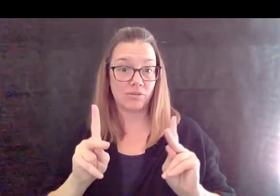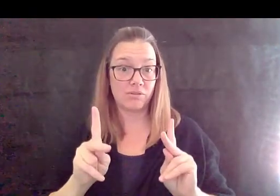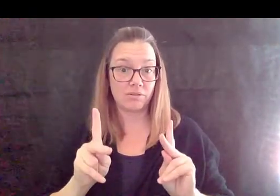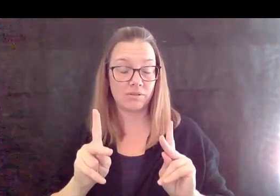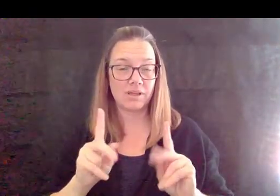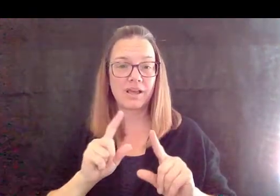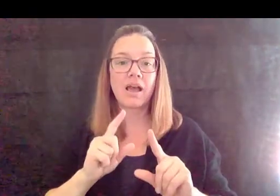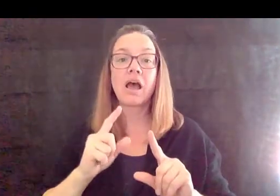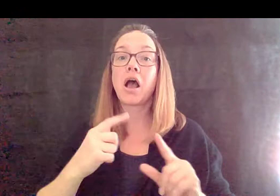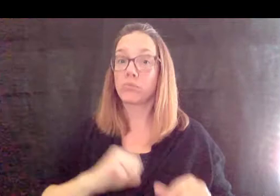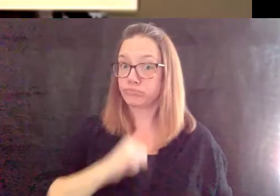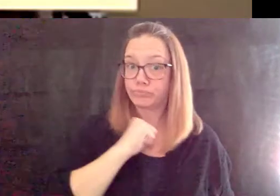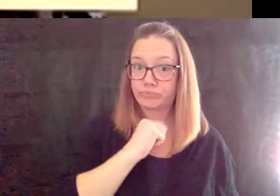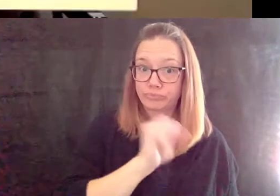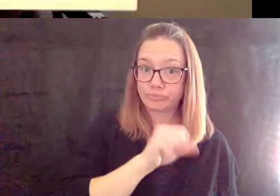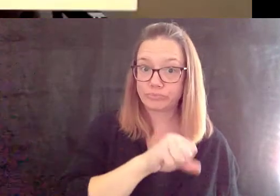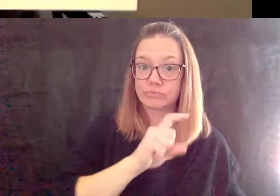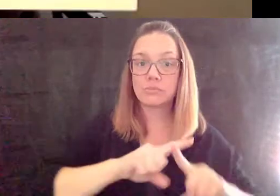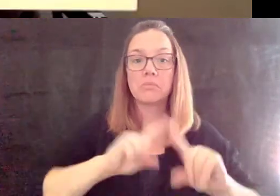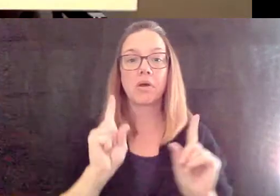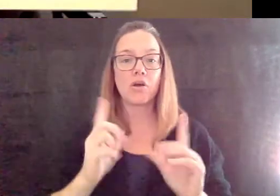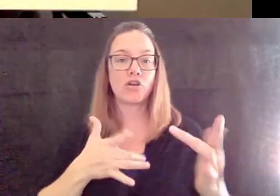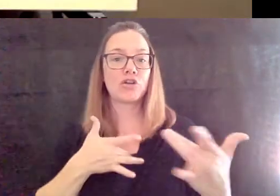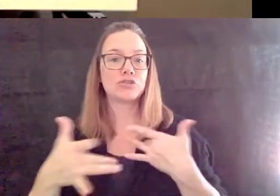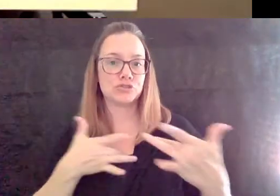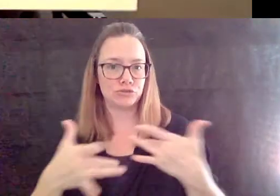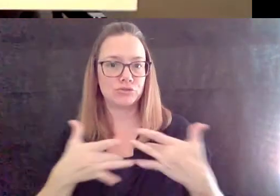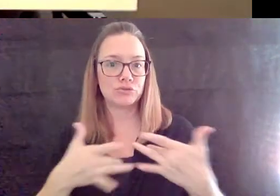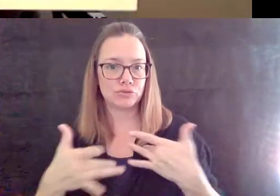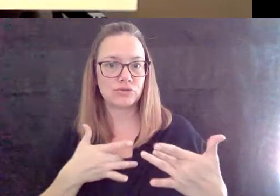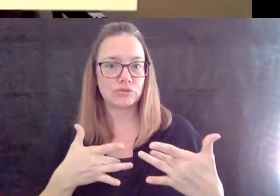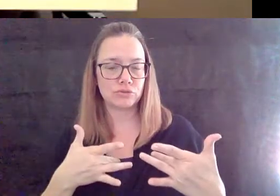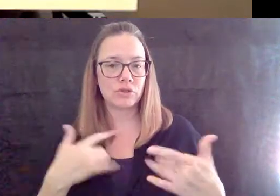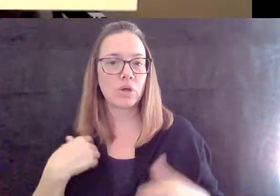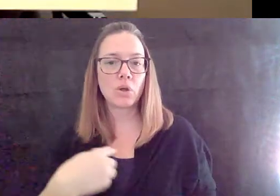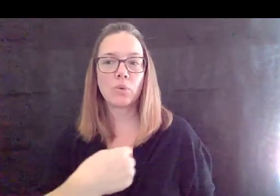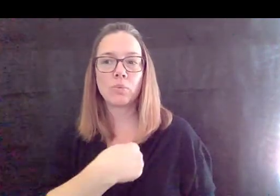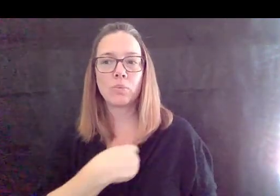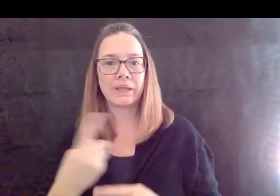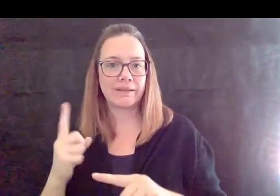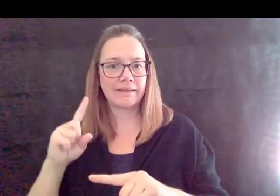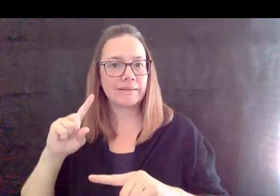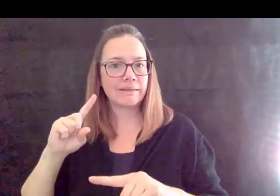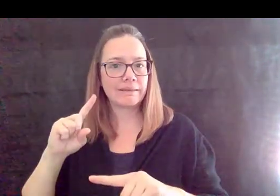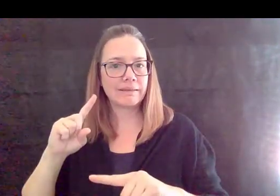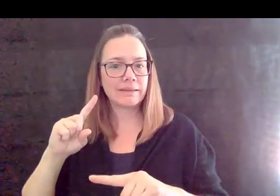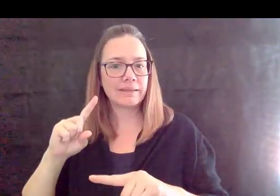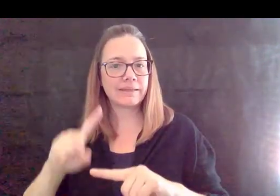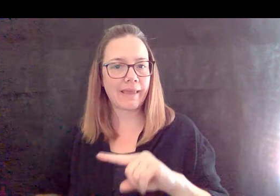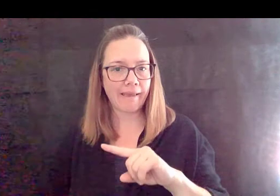But I'm also concerned that we will not be able to reach, not be able to sort